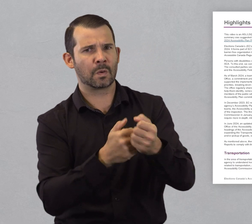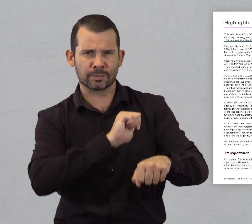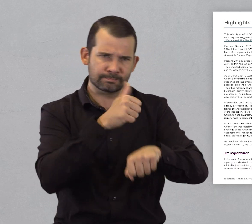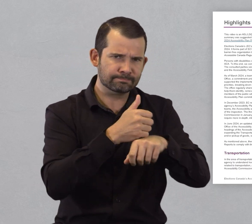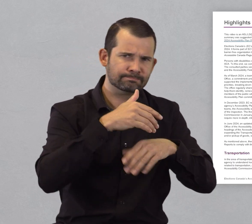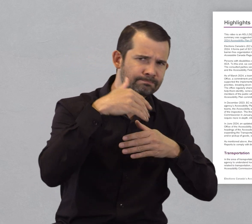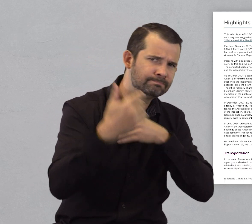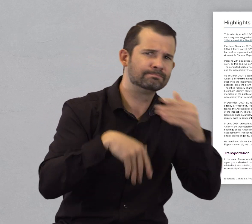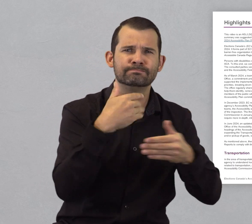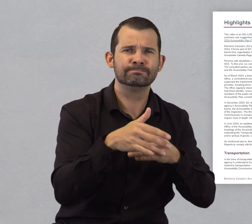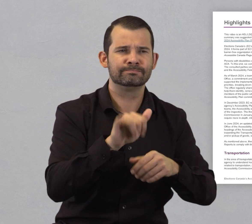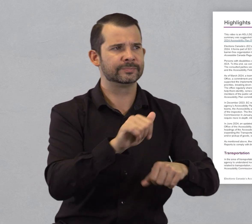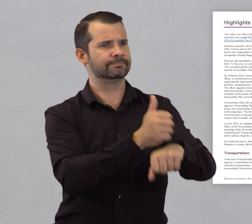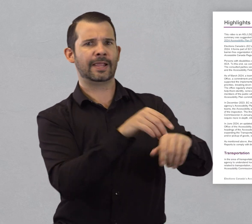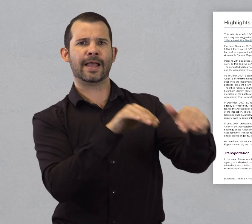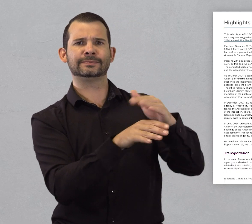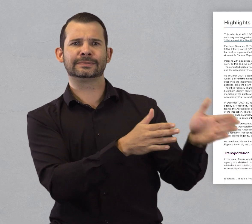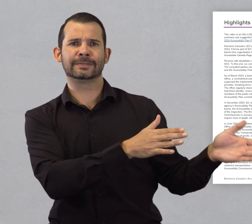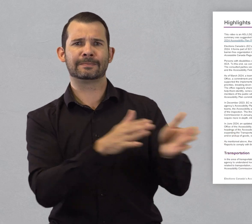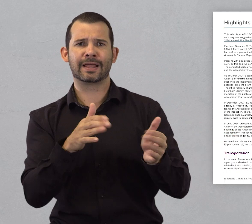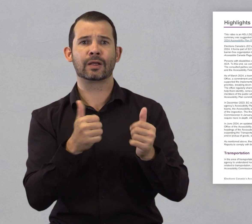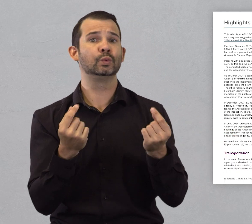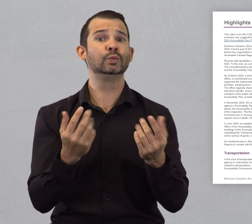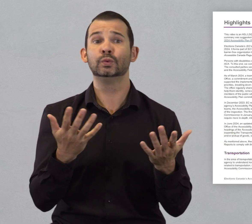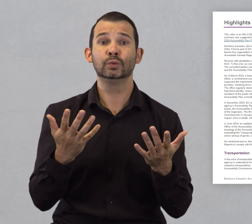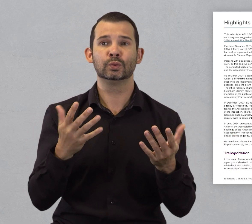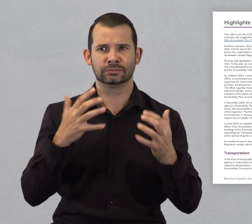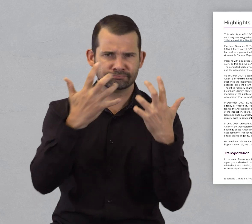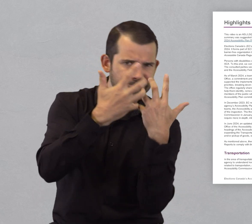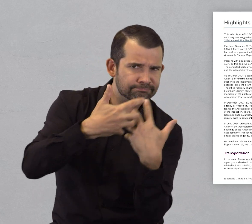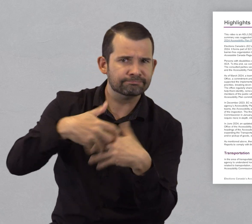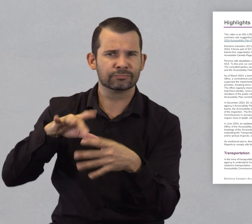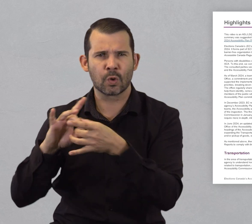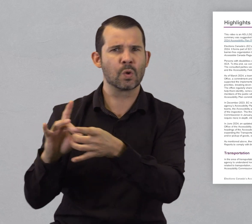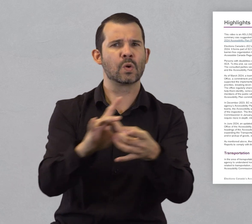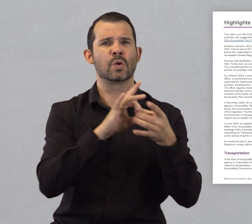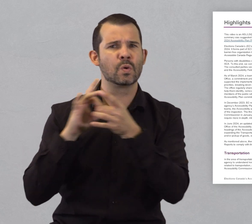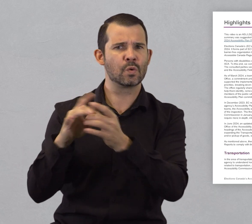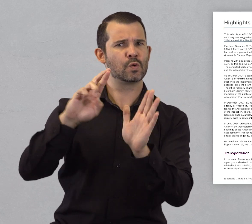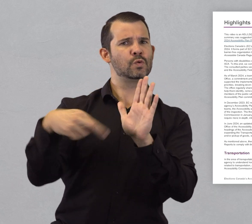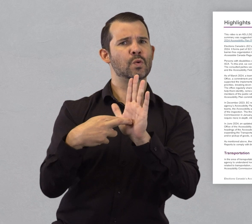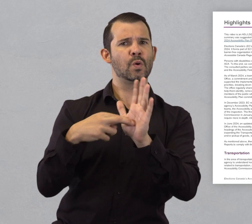office has supported the implementation of the Accessibility Plan by playing a coordinating role